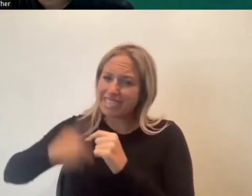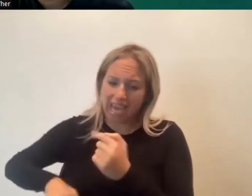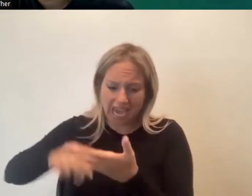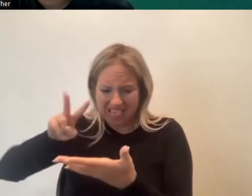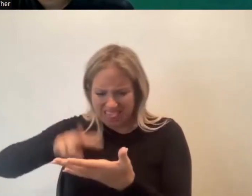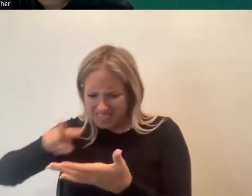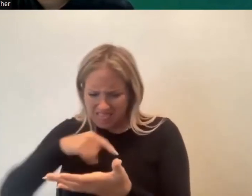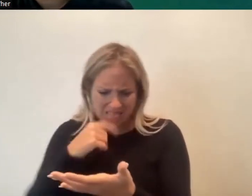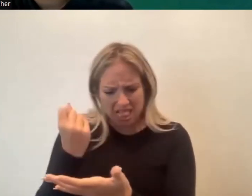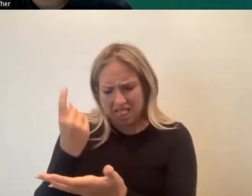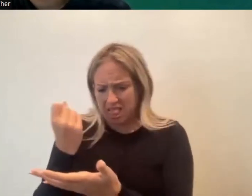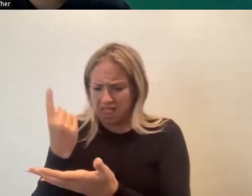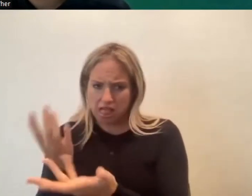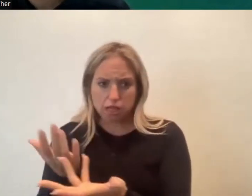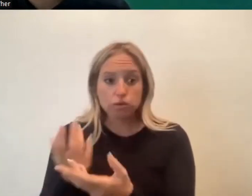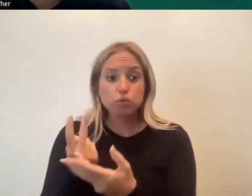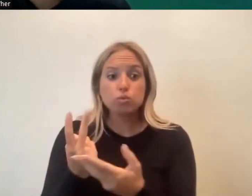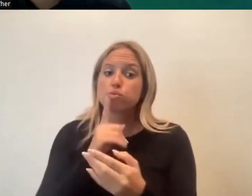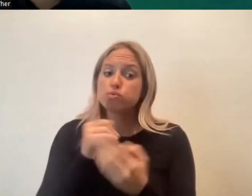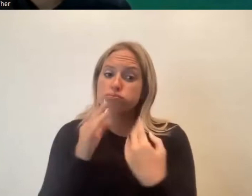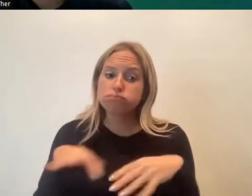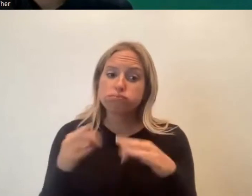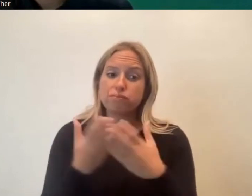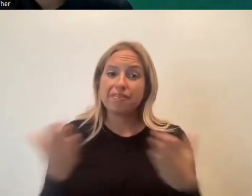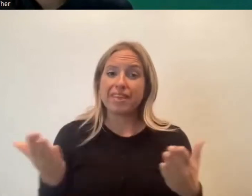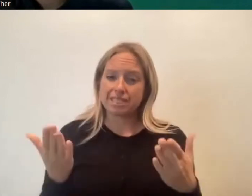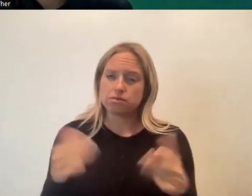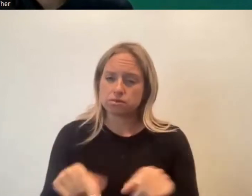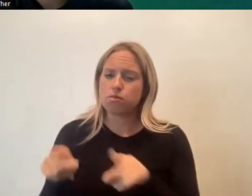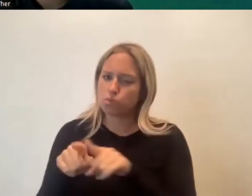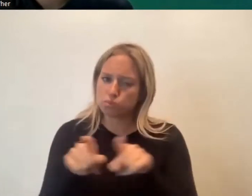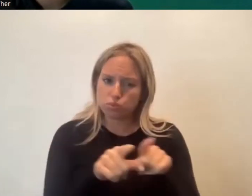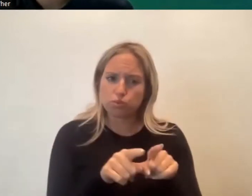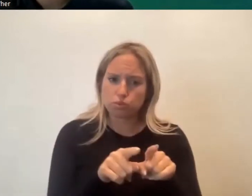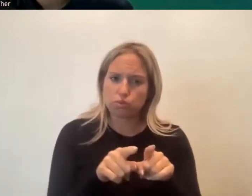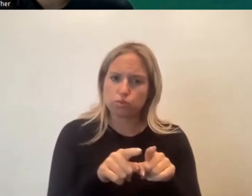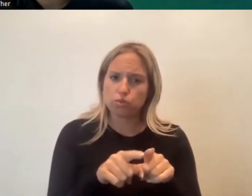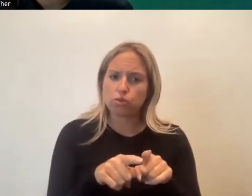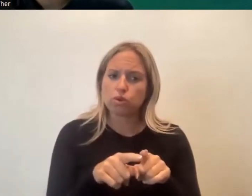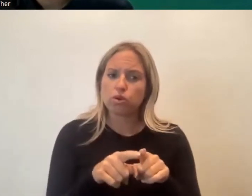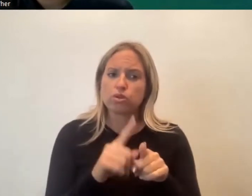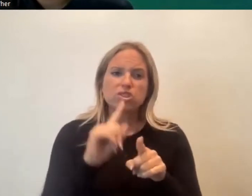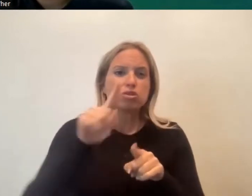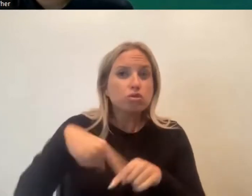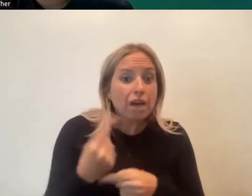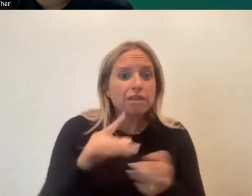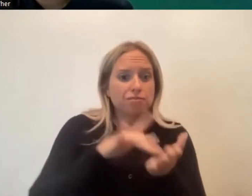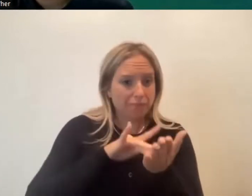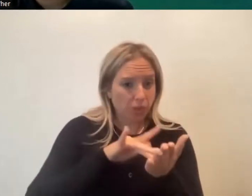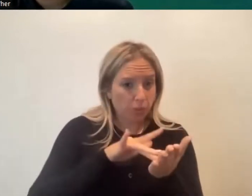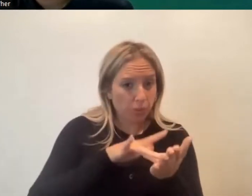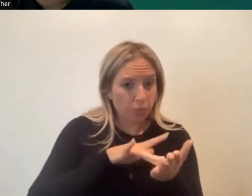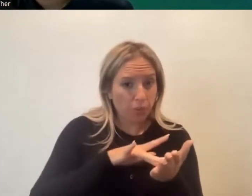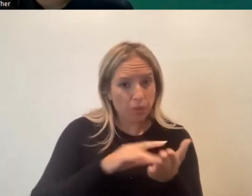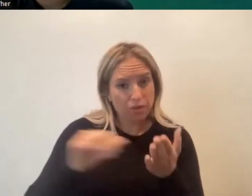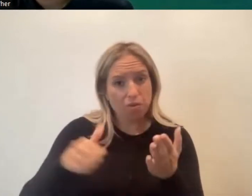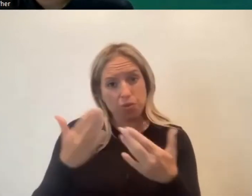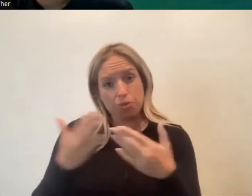Those are the two big things in addition to the underlying medical conditions that Social Security will look at.